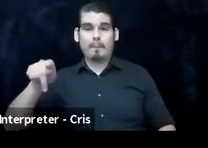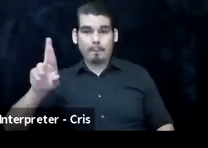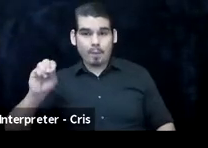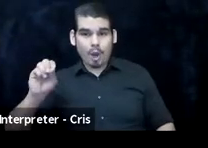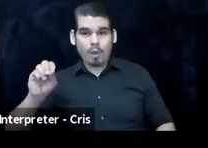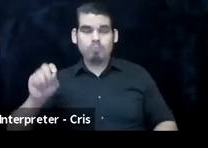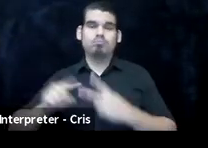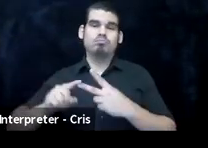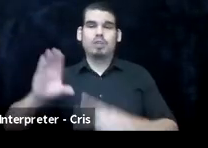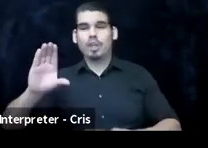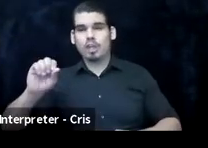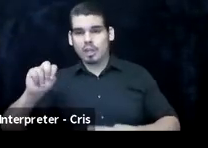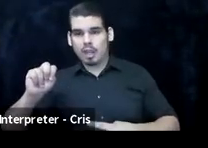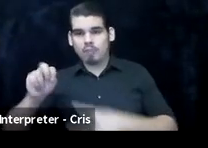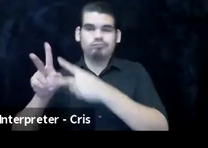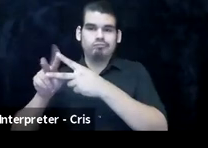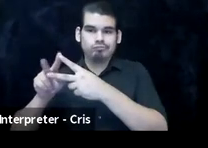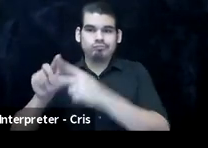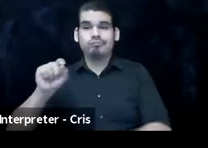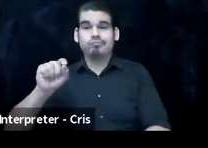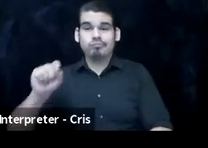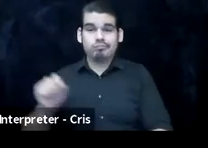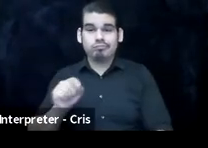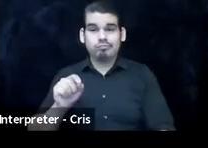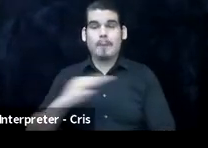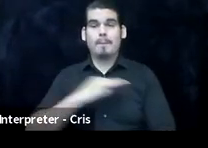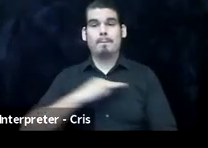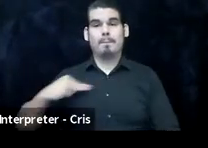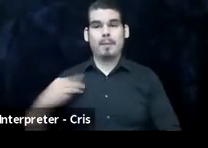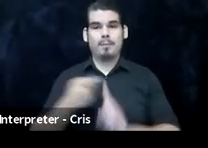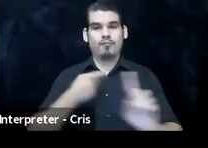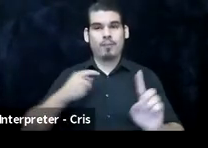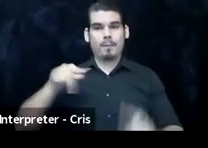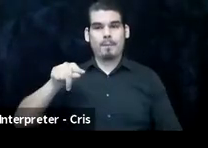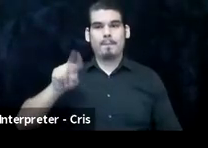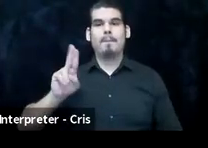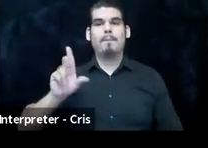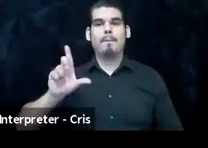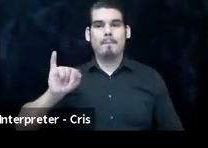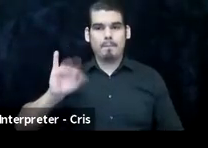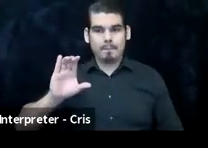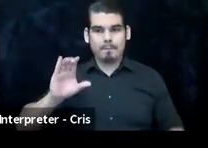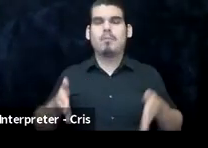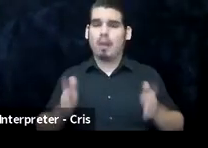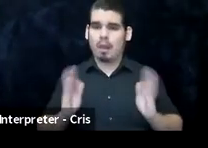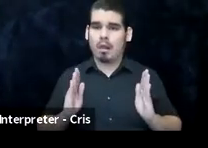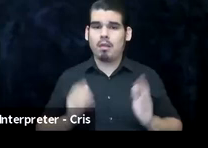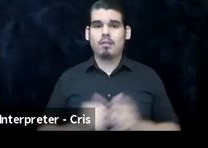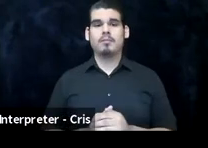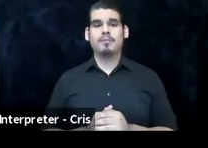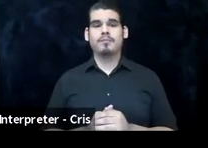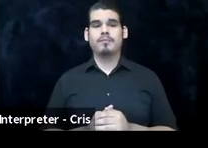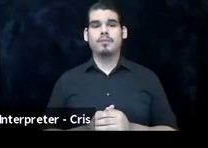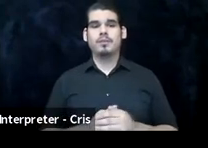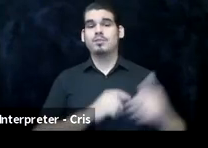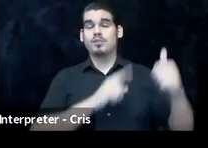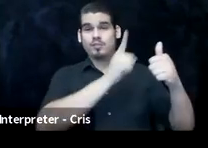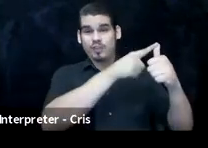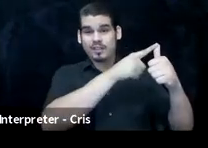Katherine Squire: So, as you can see in the chat it kind of tells you the order of what messages came in first so obviously that would be the first person to be recognized and then we go down that list.